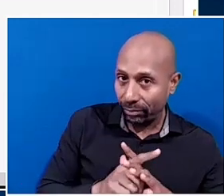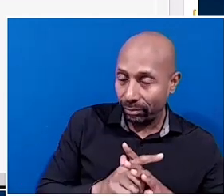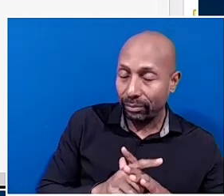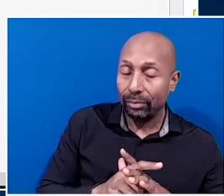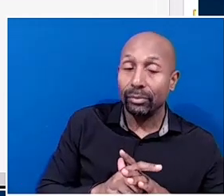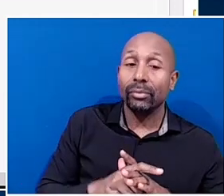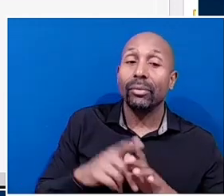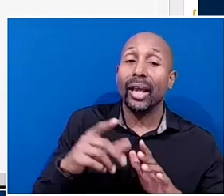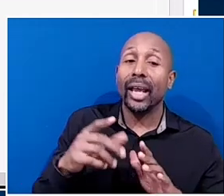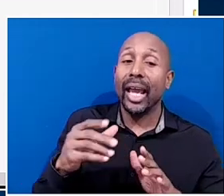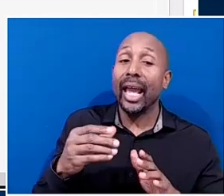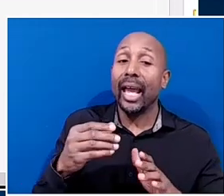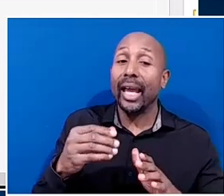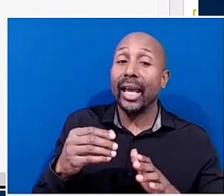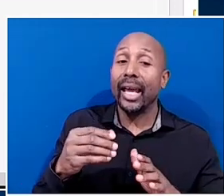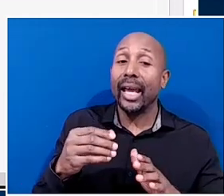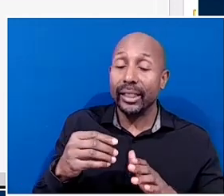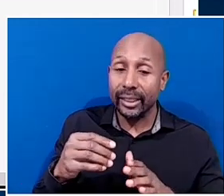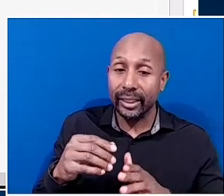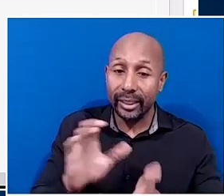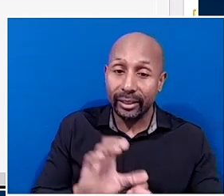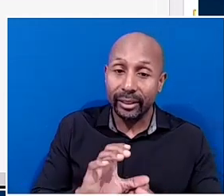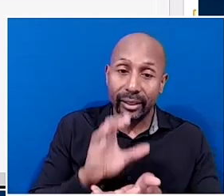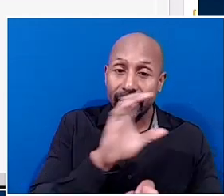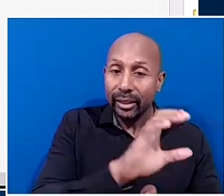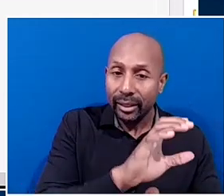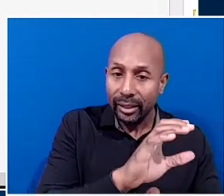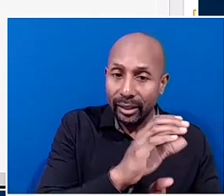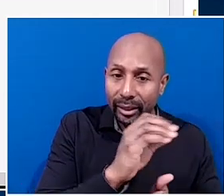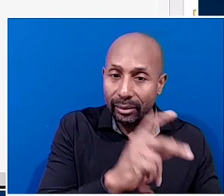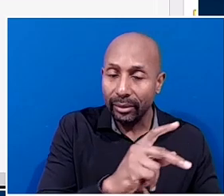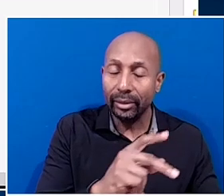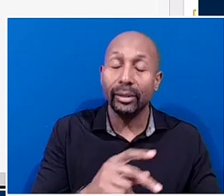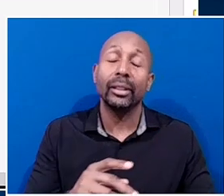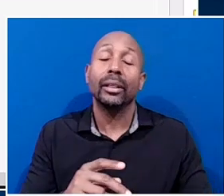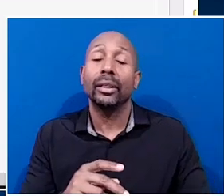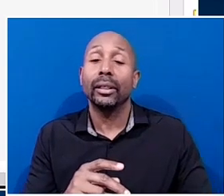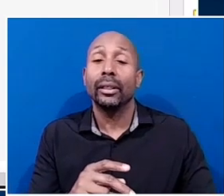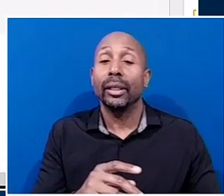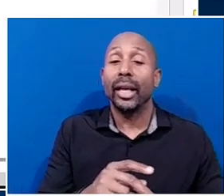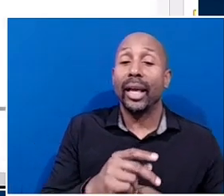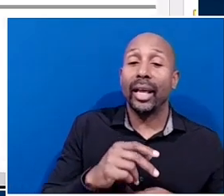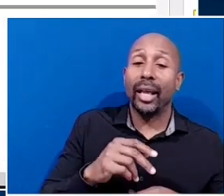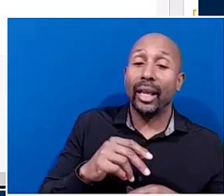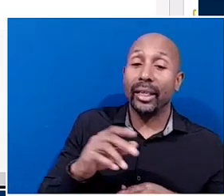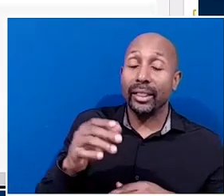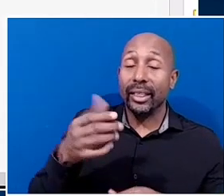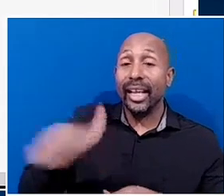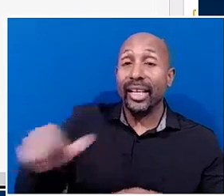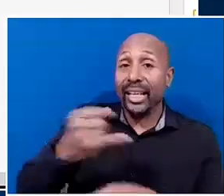The student- the institution refunds all institutional charges to the student, if you can scroll down a little bit, and the